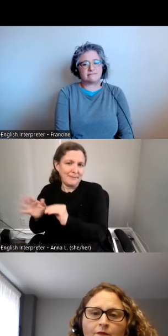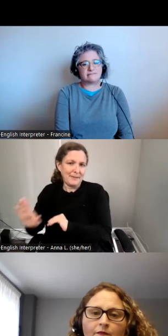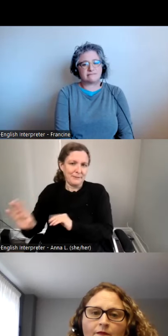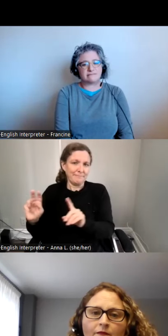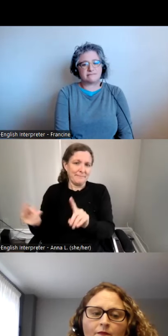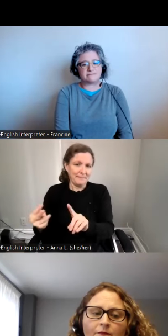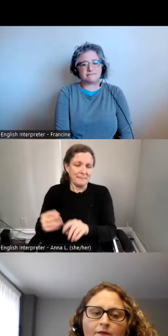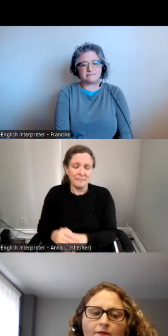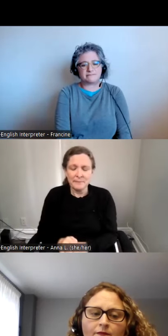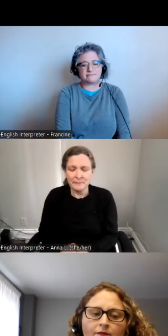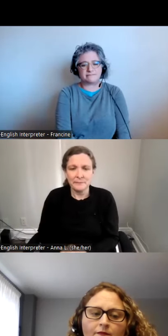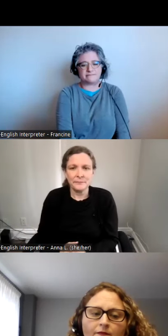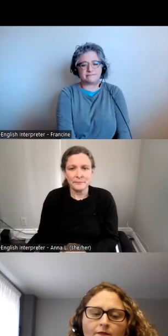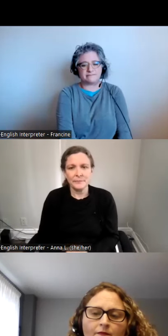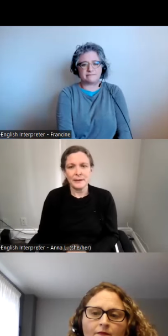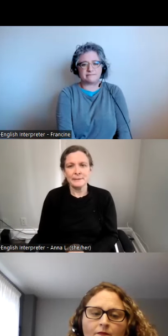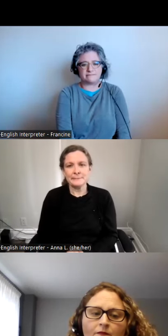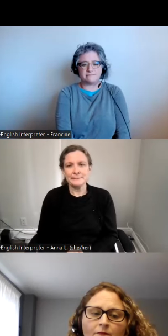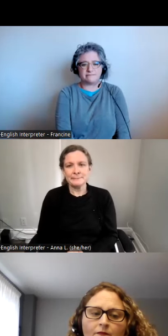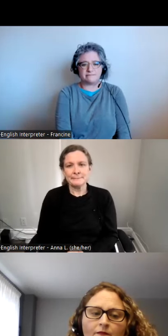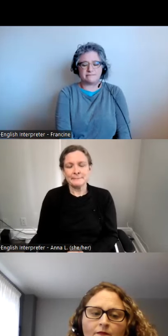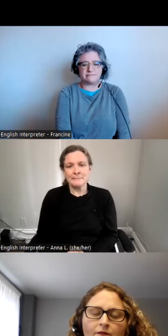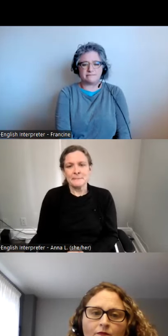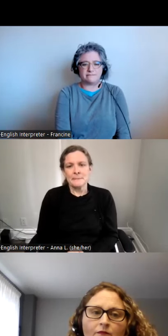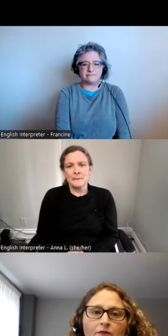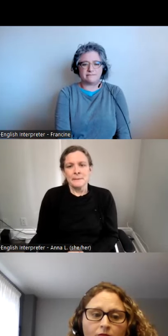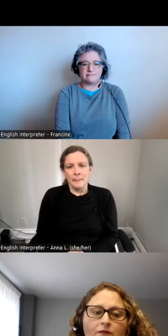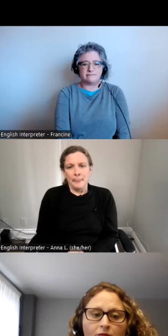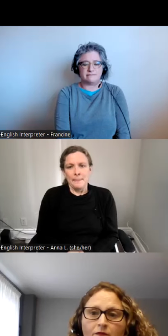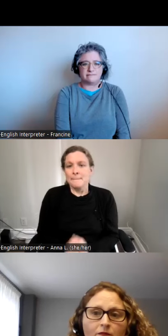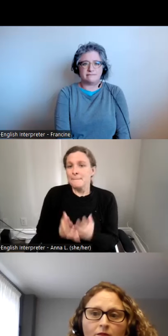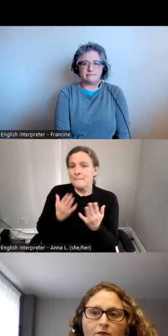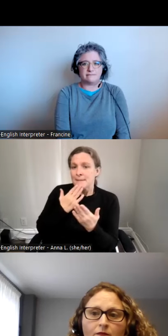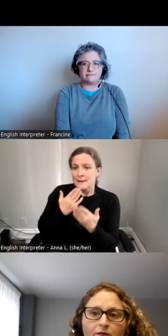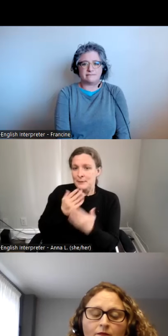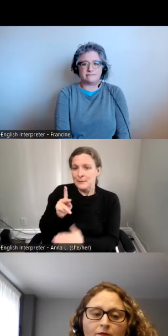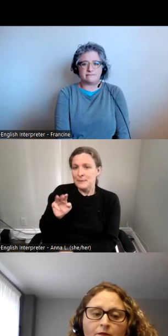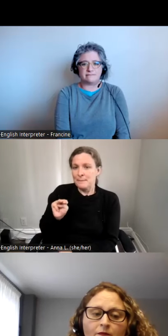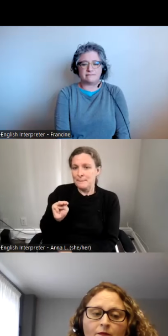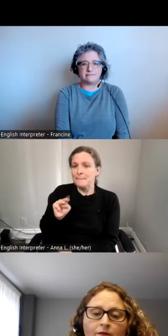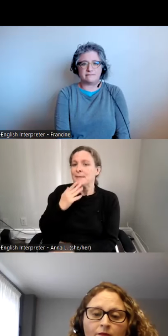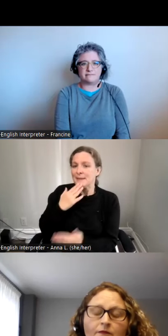are kind of the key things that we hear from